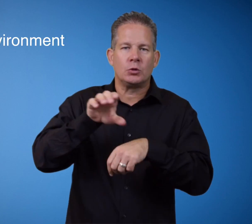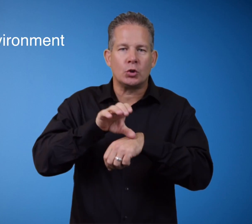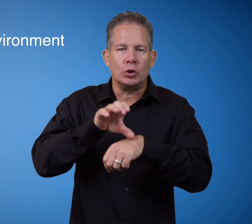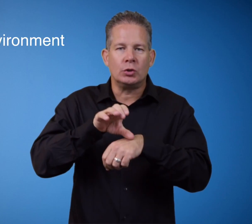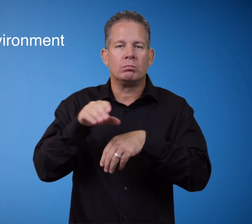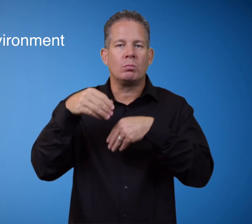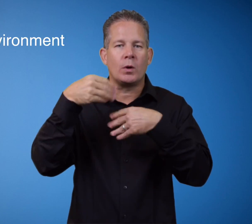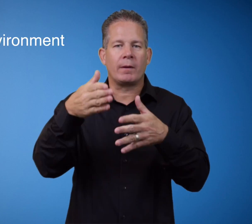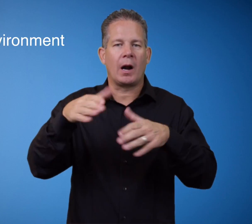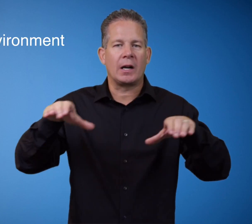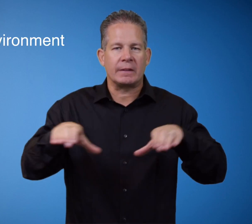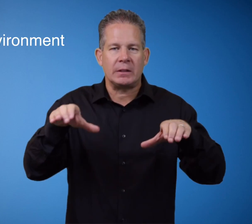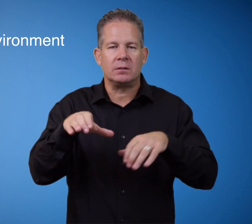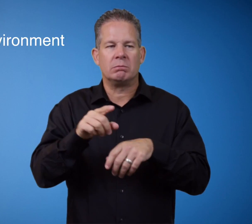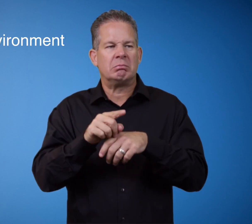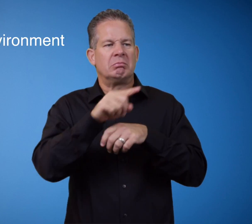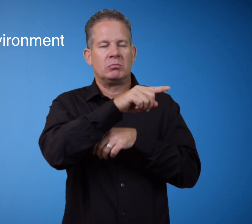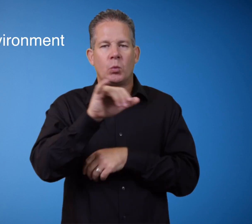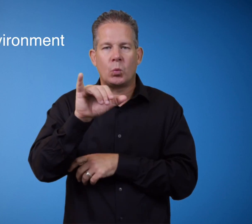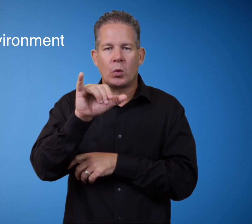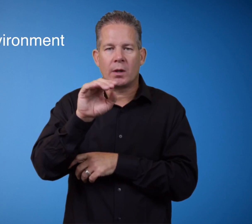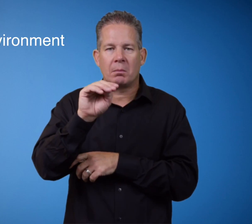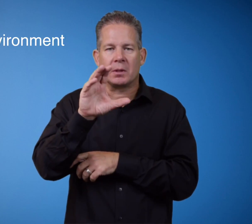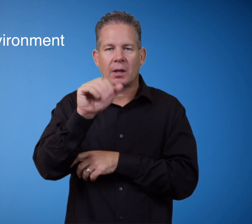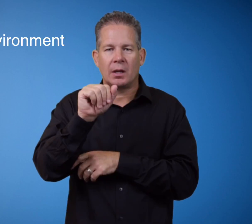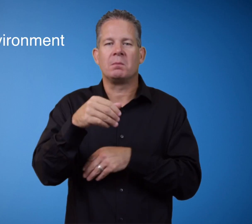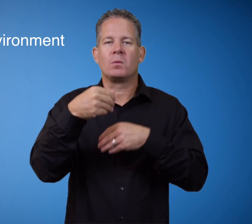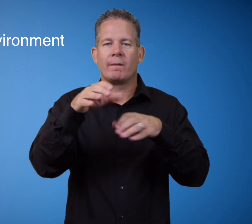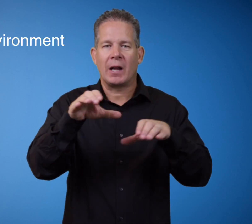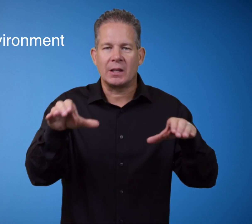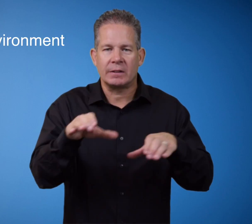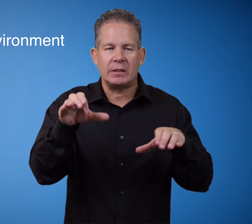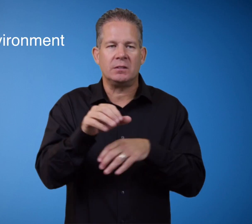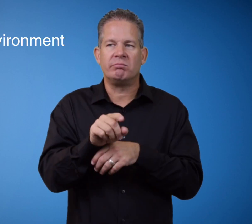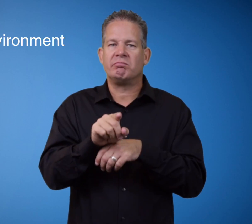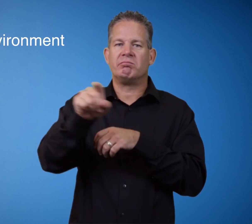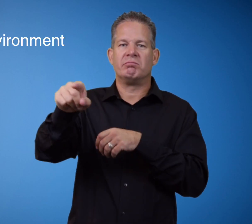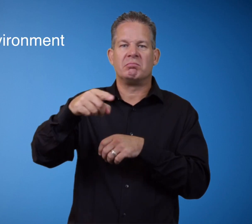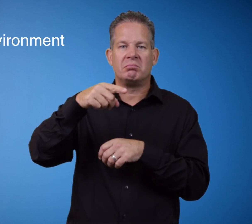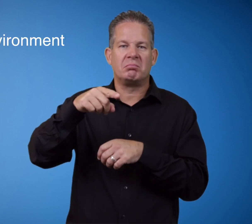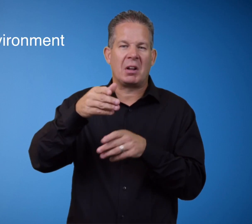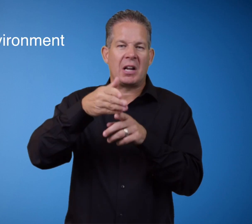This could be churches that provide activities or the YMCA or a neighboring school.